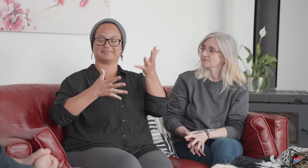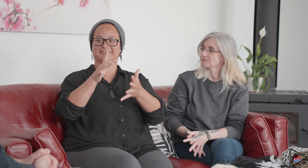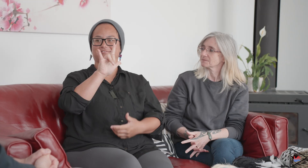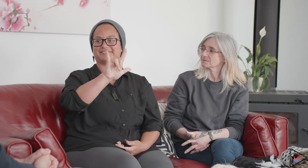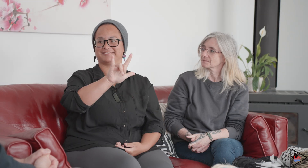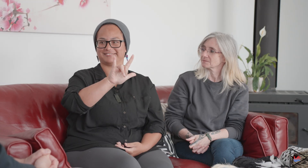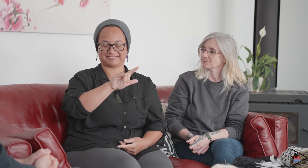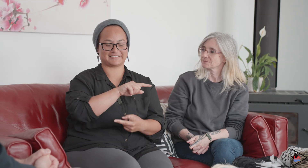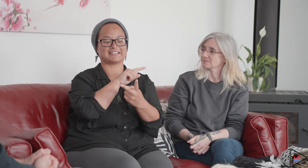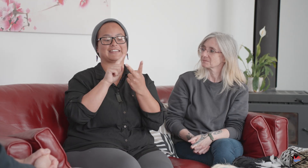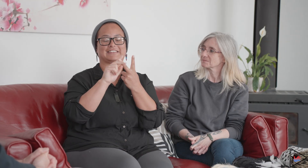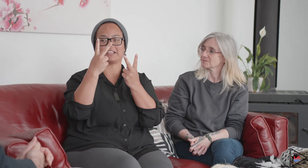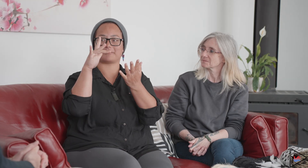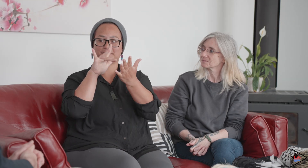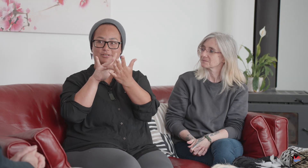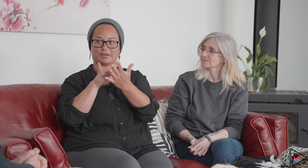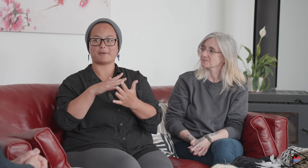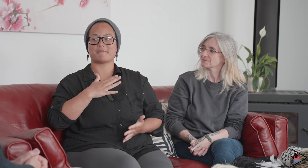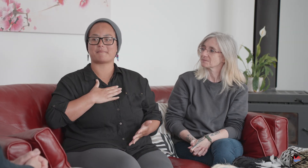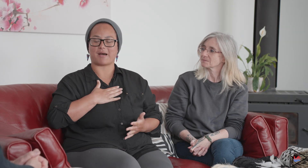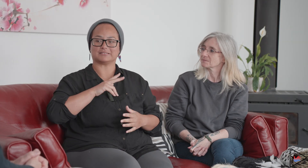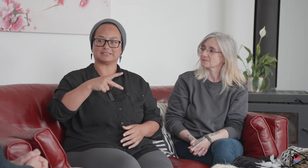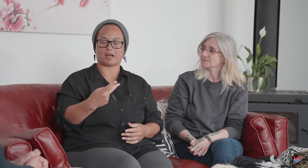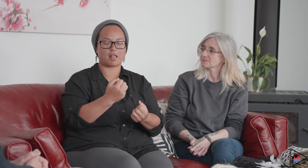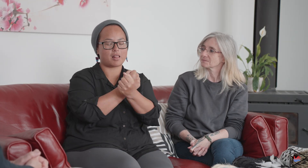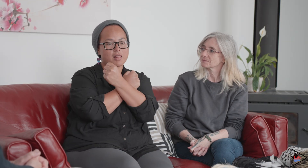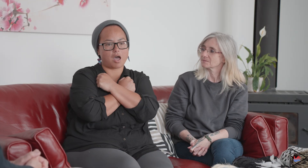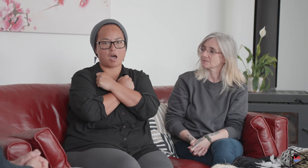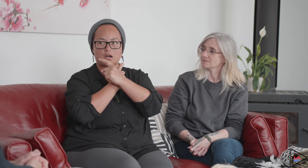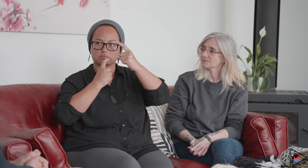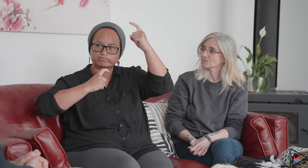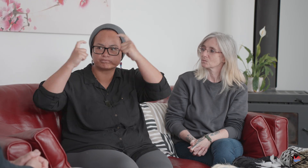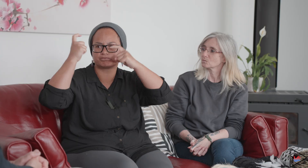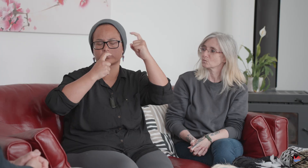represents both my partner and myself. We're both Deaf. In the middle there's a picture of